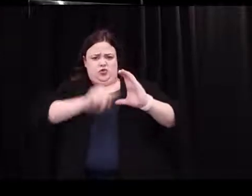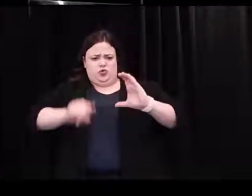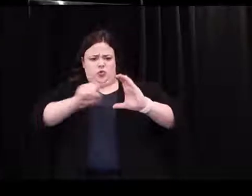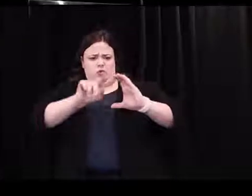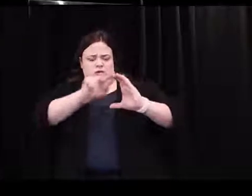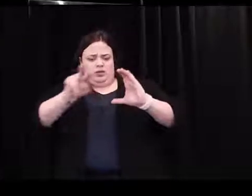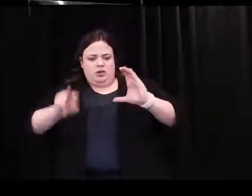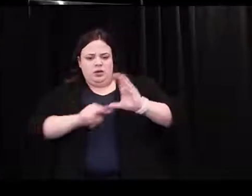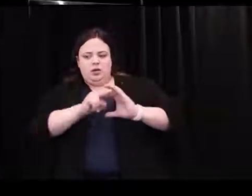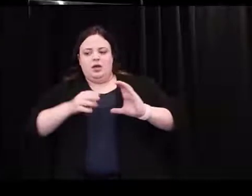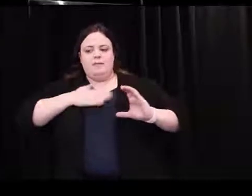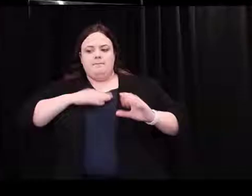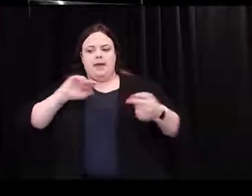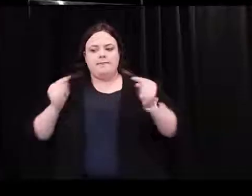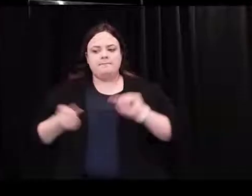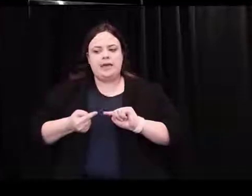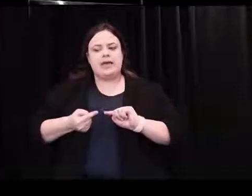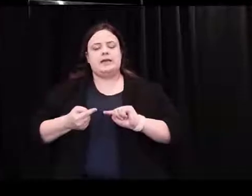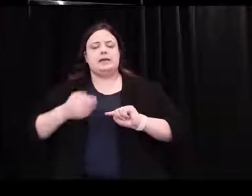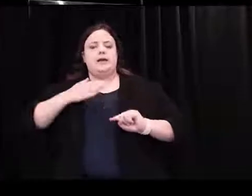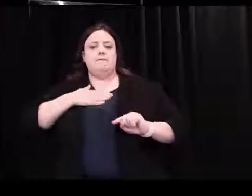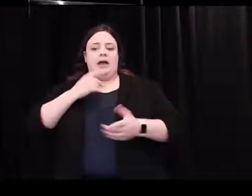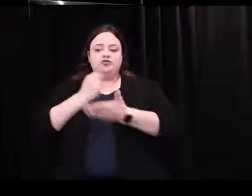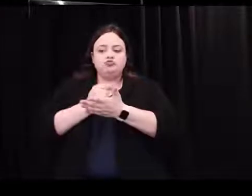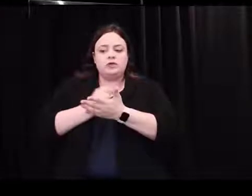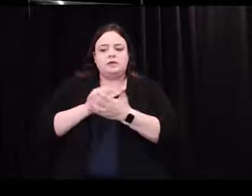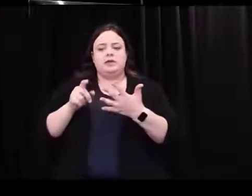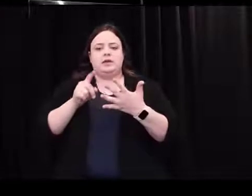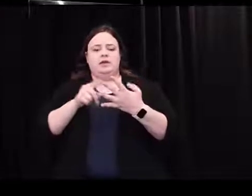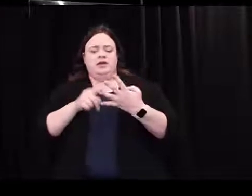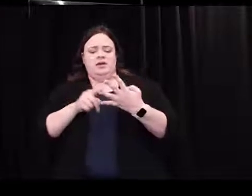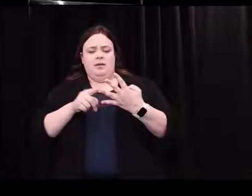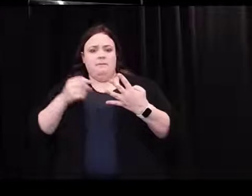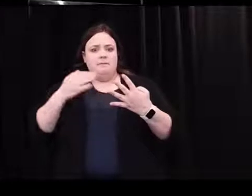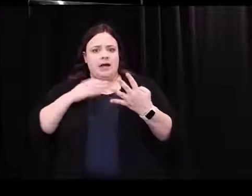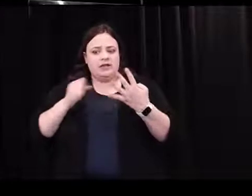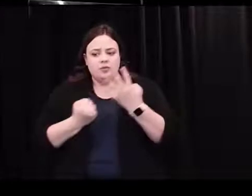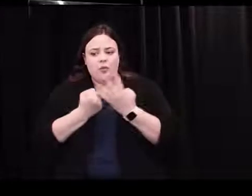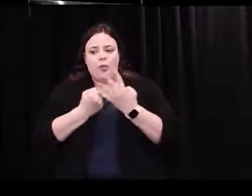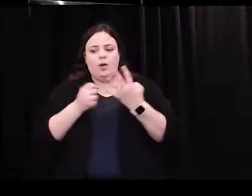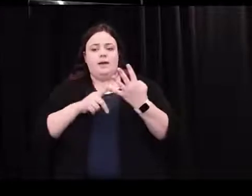and then there's an icon for my treatment, and then my support, and then my commodity. And this